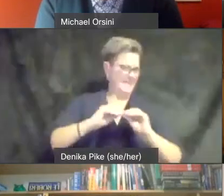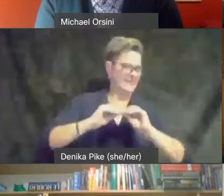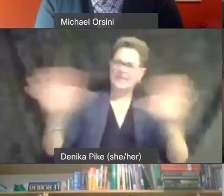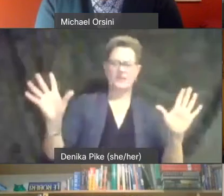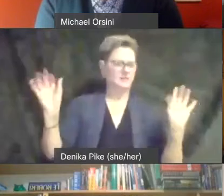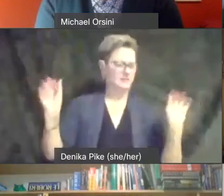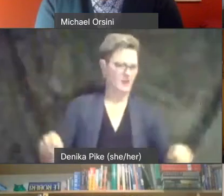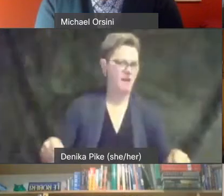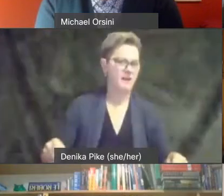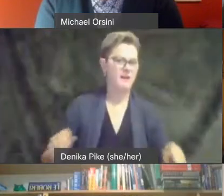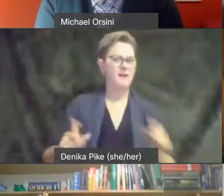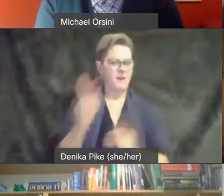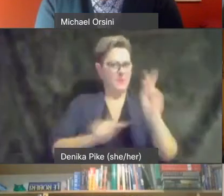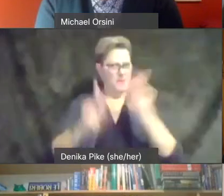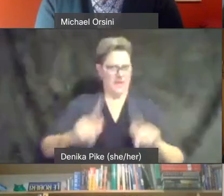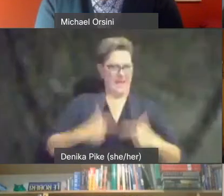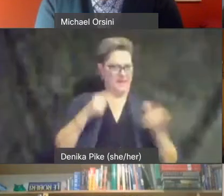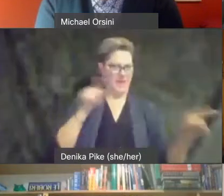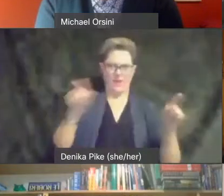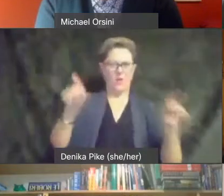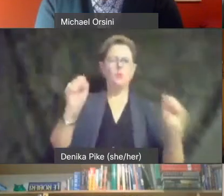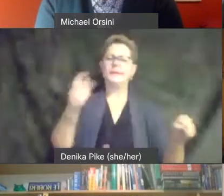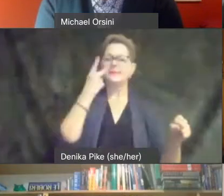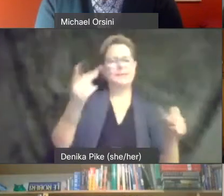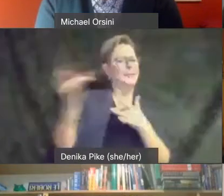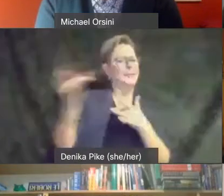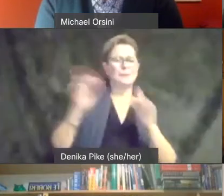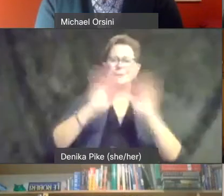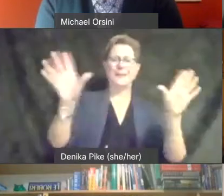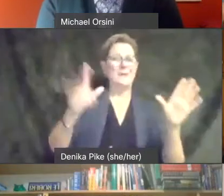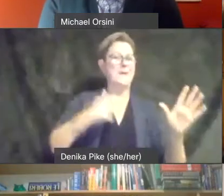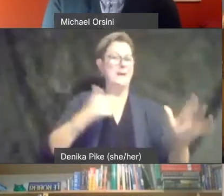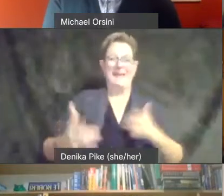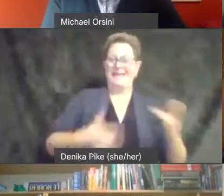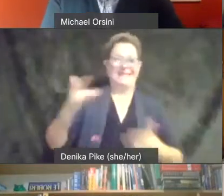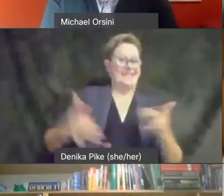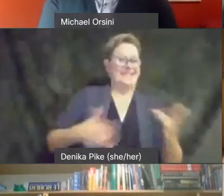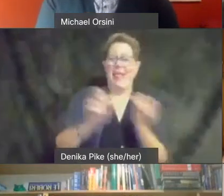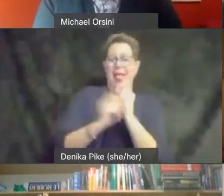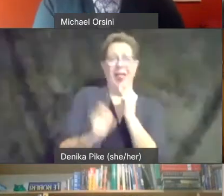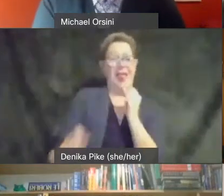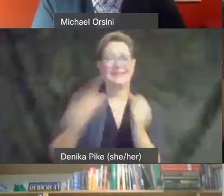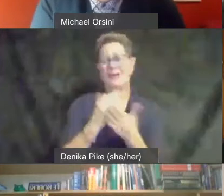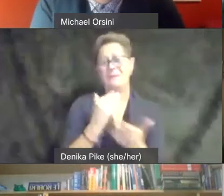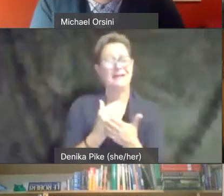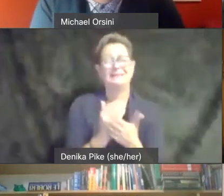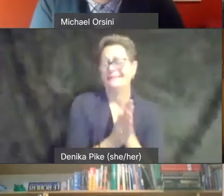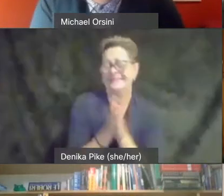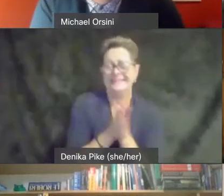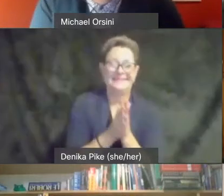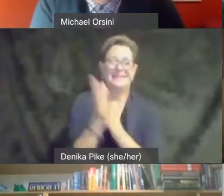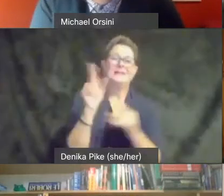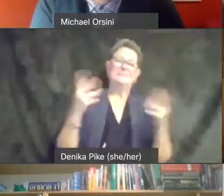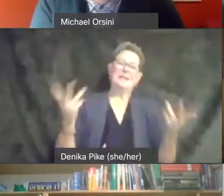People that live in those spaces. So so I'm excited to keep her on those things as they get further exacerbated by the pandemic.